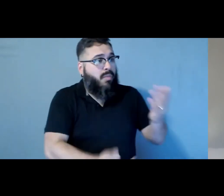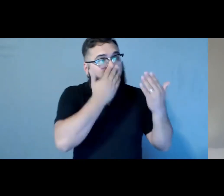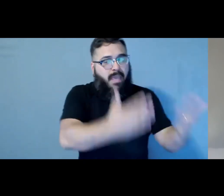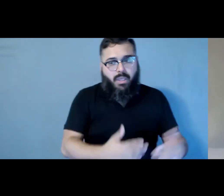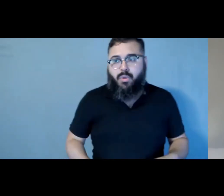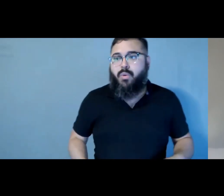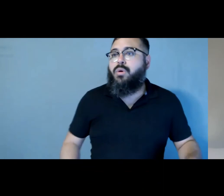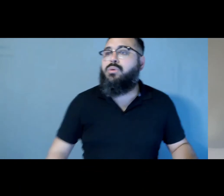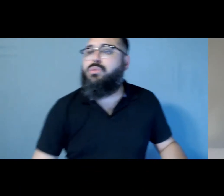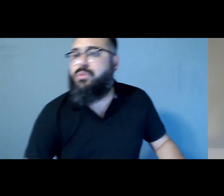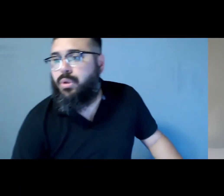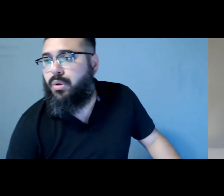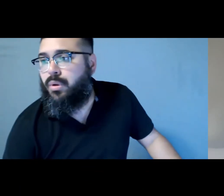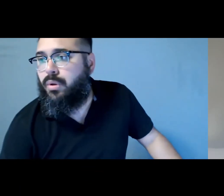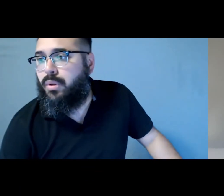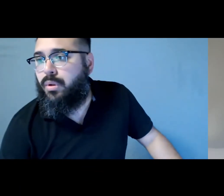Okay, so I'm gonna look at this.